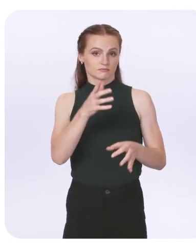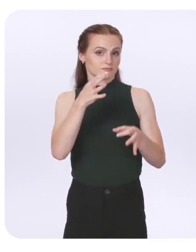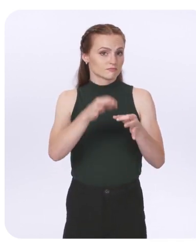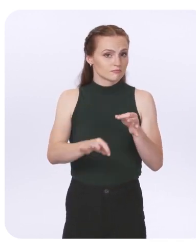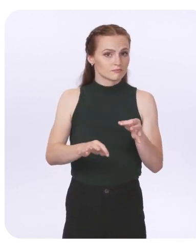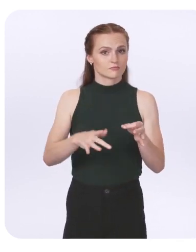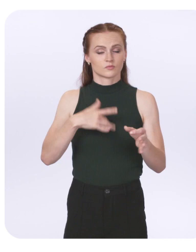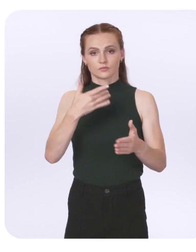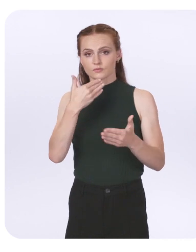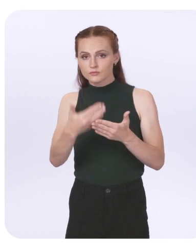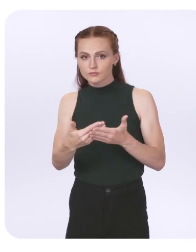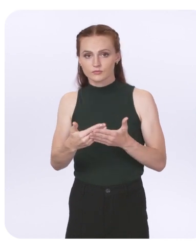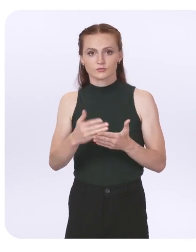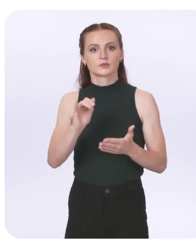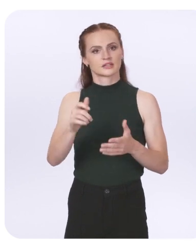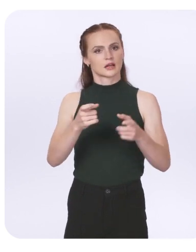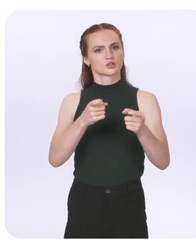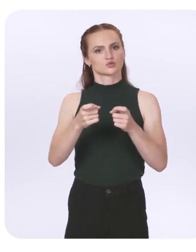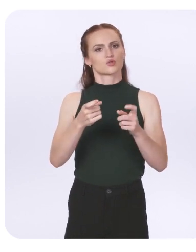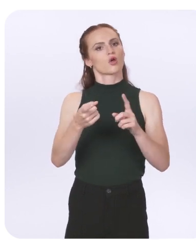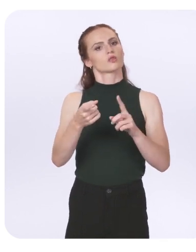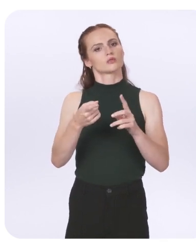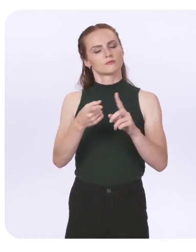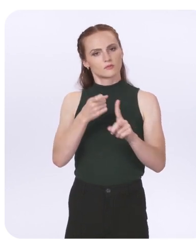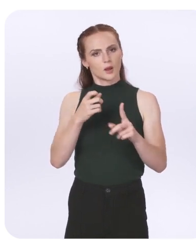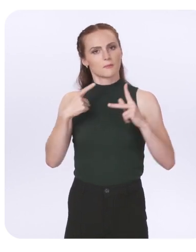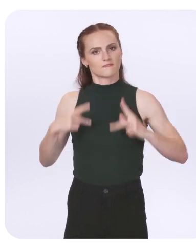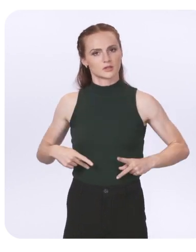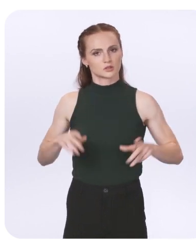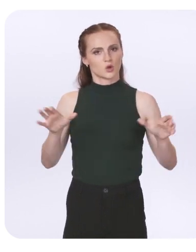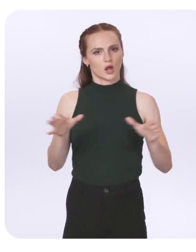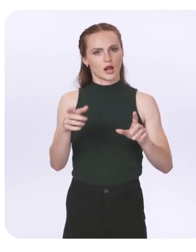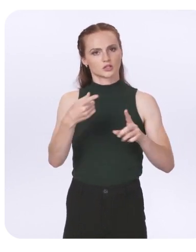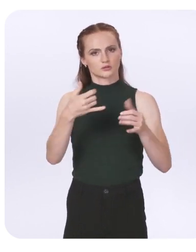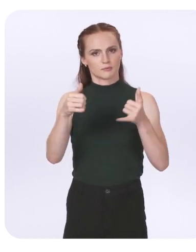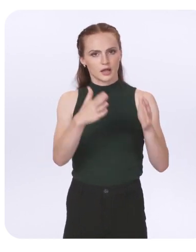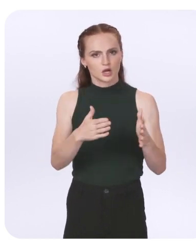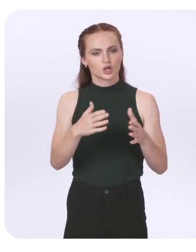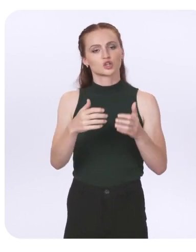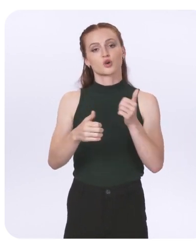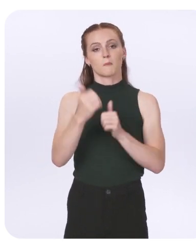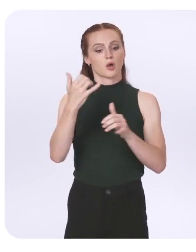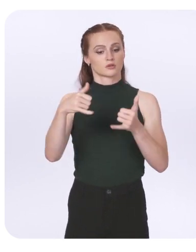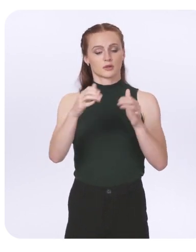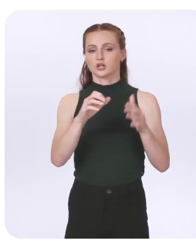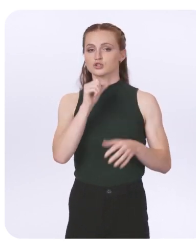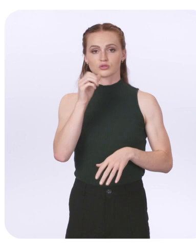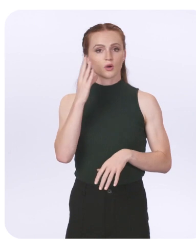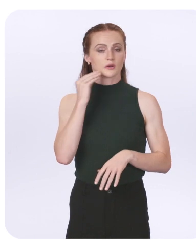Because it’s controlled by an action by the player, most players don’t experience any motion sickness doing it,